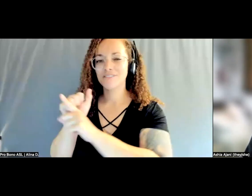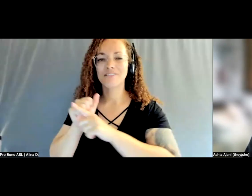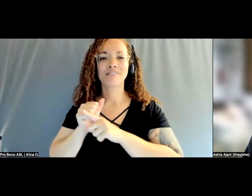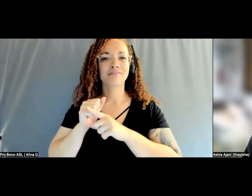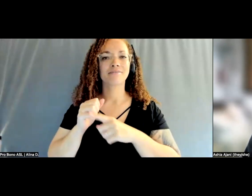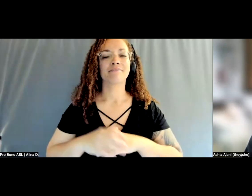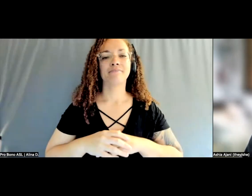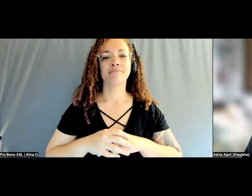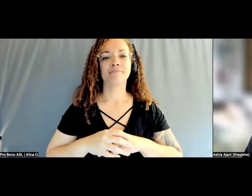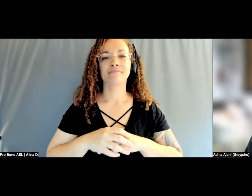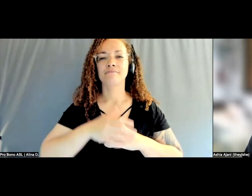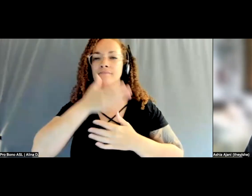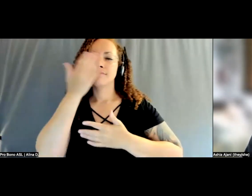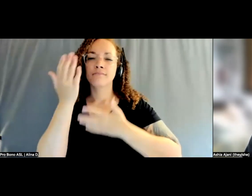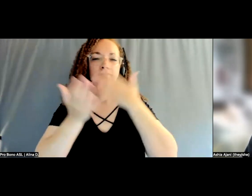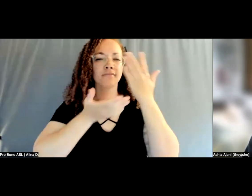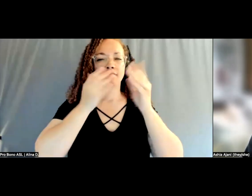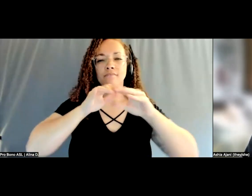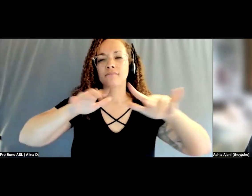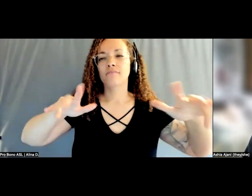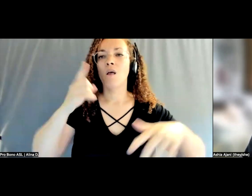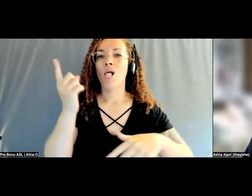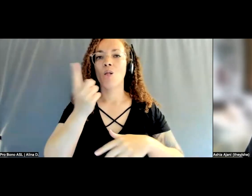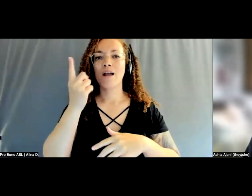fragrance always signals a return, massages memory.